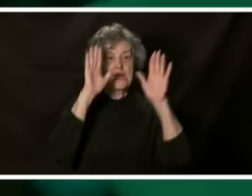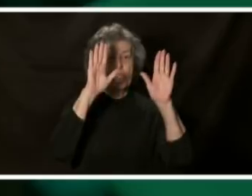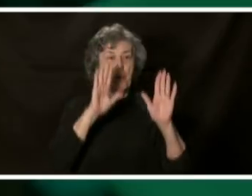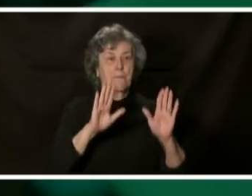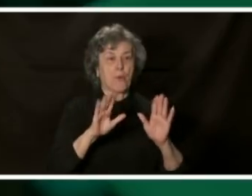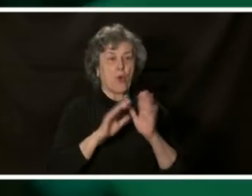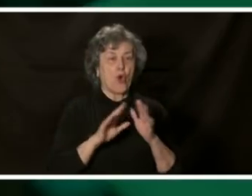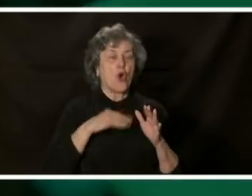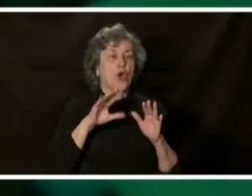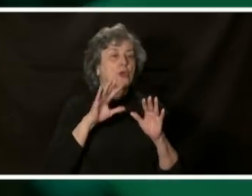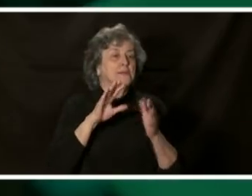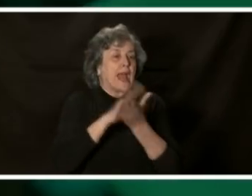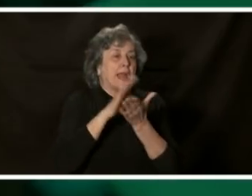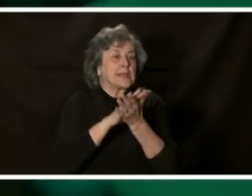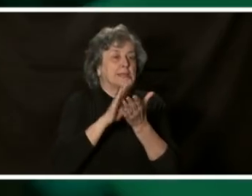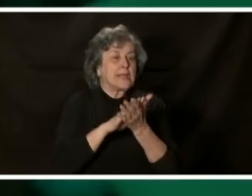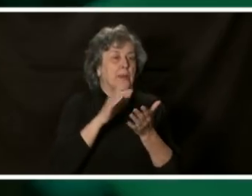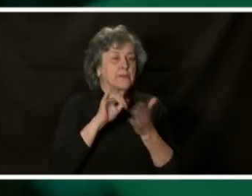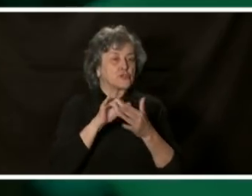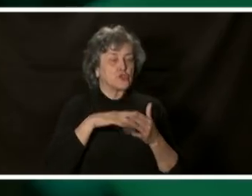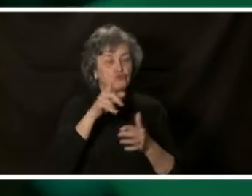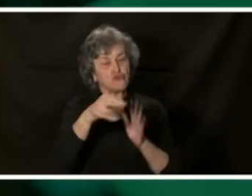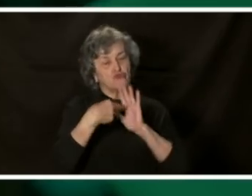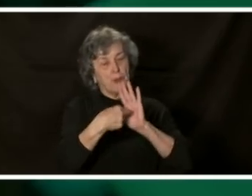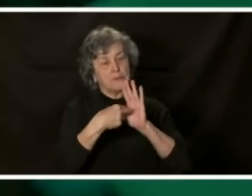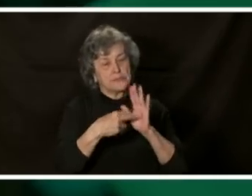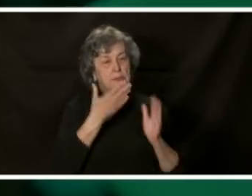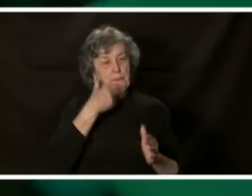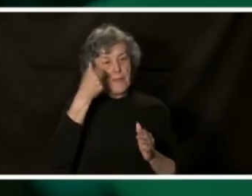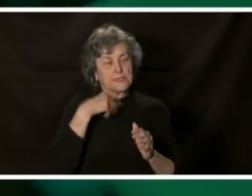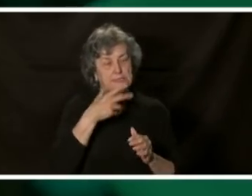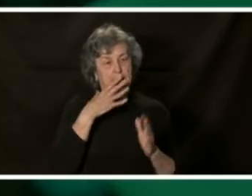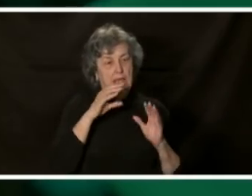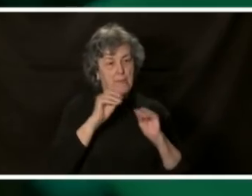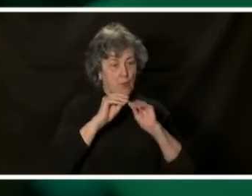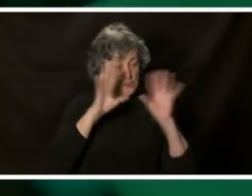YOU REPRESENT THE VERY BEST AND BRIGHTEST OF OUR UNIVERSITY. CONGRATULATIONS.